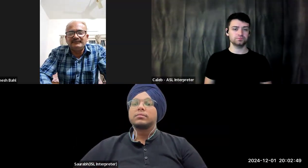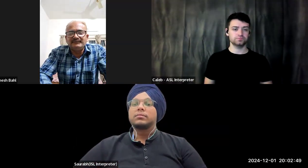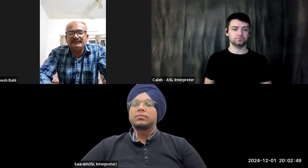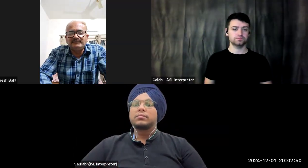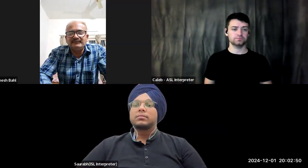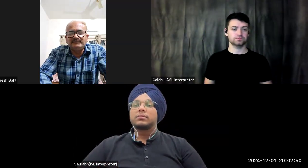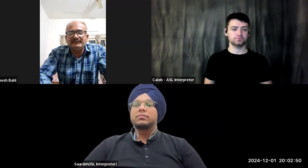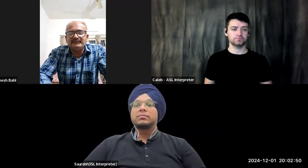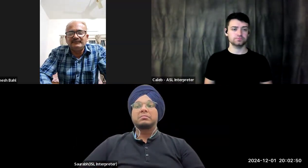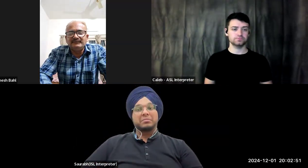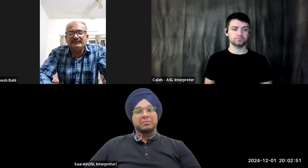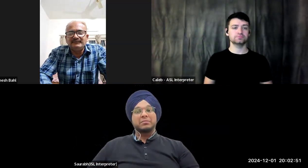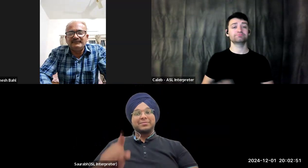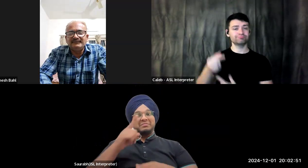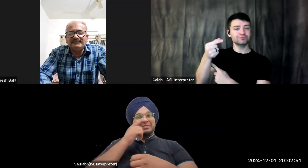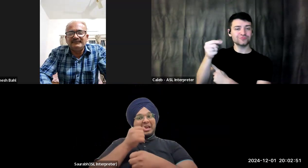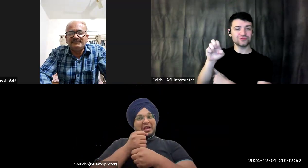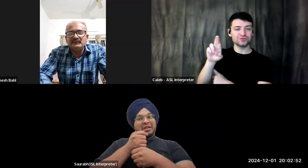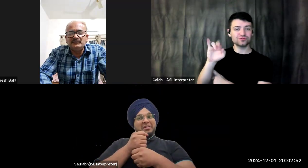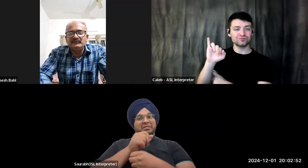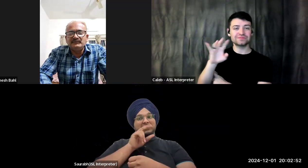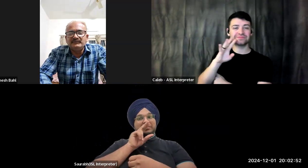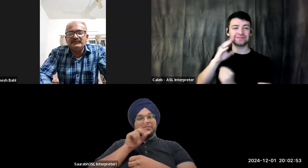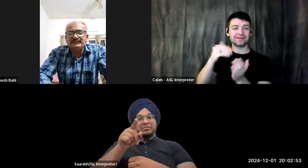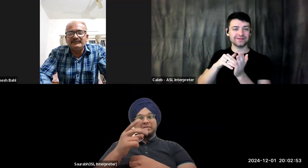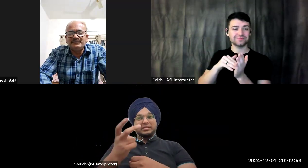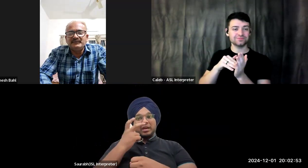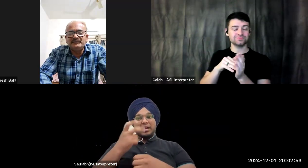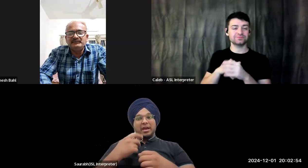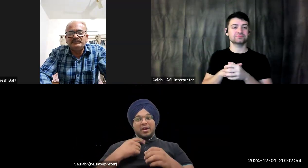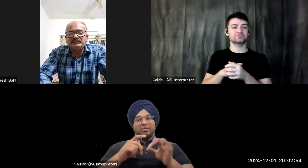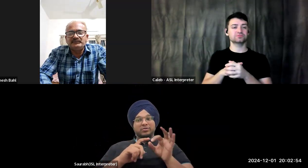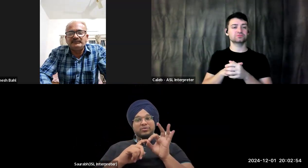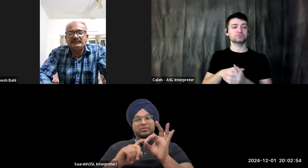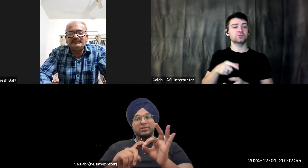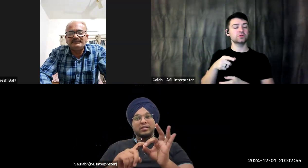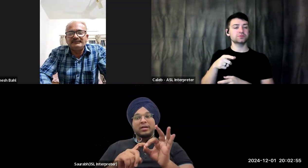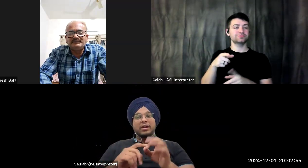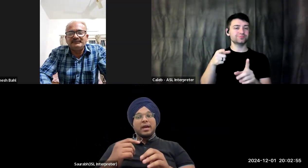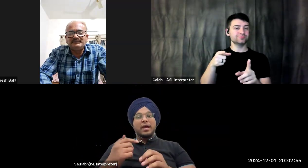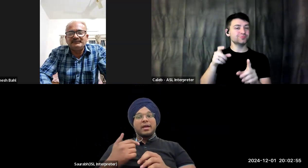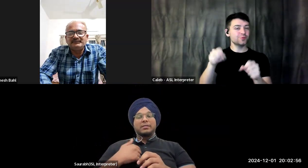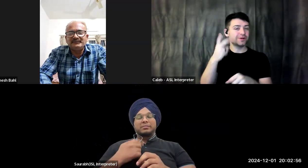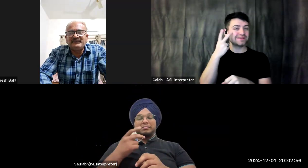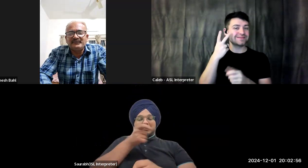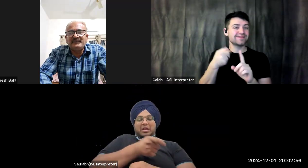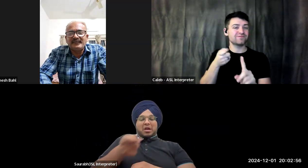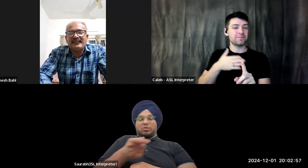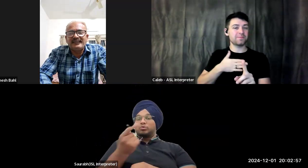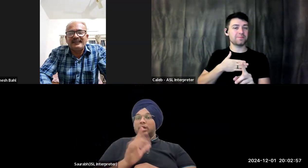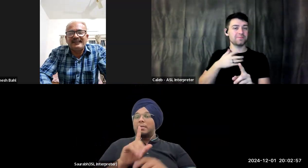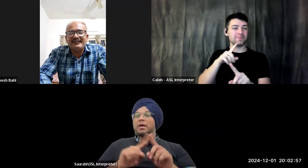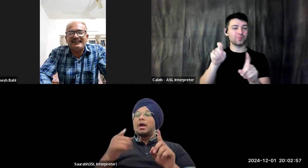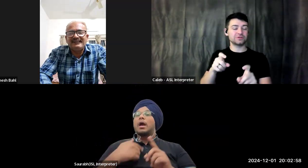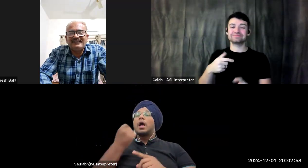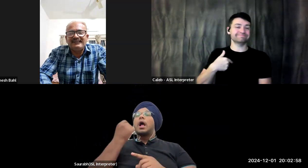[Geri speaking] This is Geri. You can see from my question, I am not a cane user, but now I understand what you're saying.